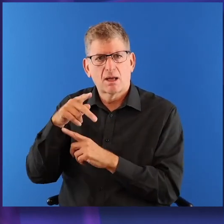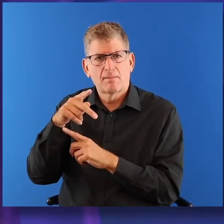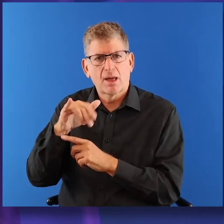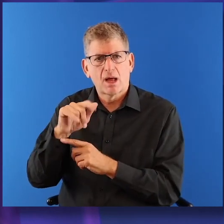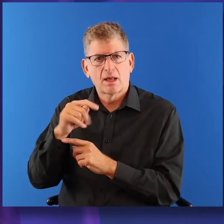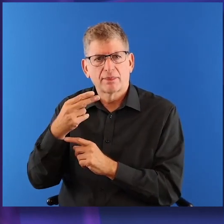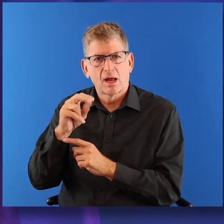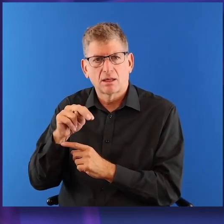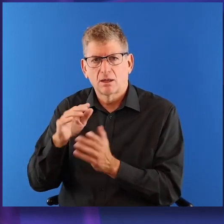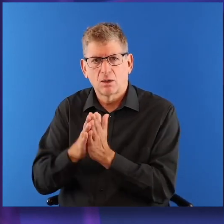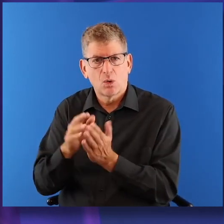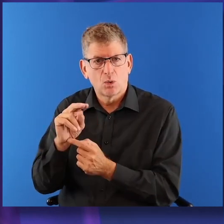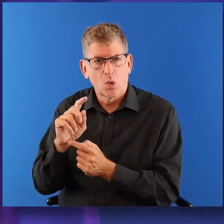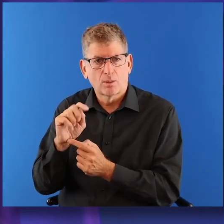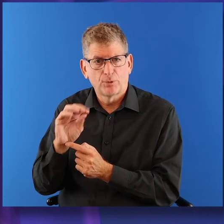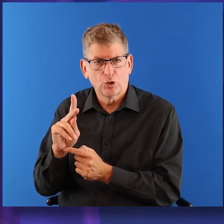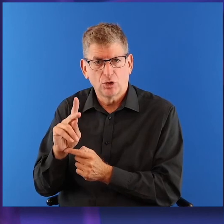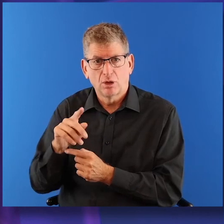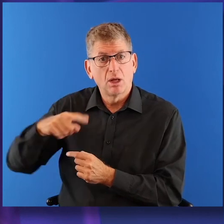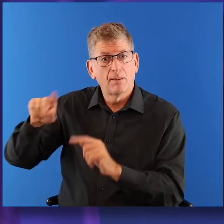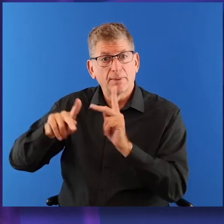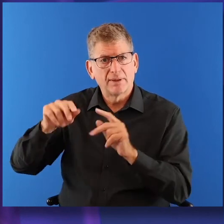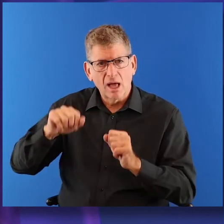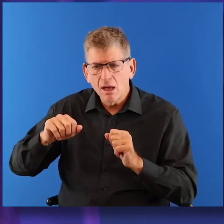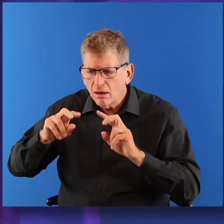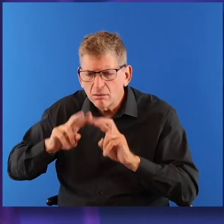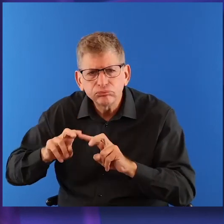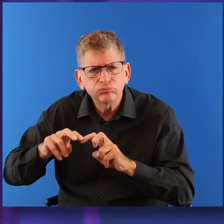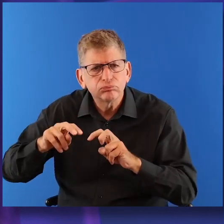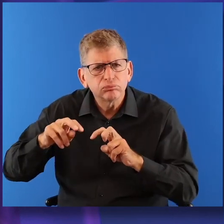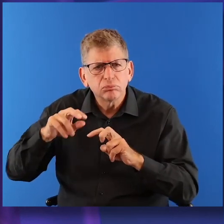do deeper research in published papers based on.